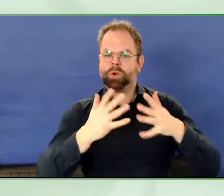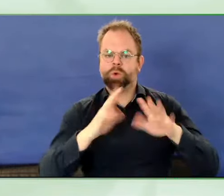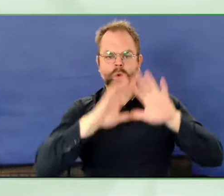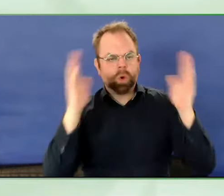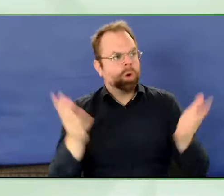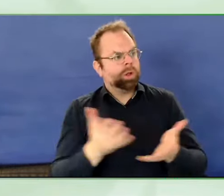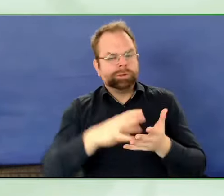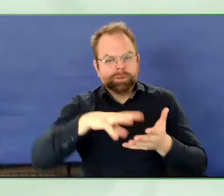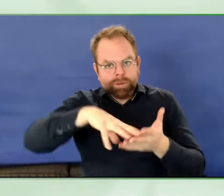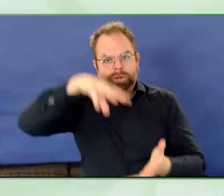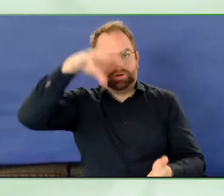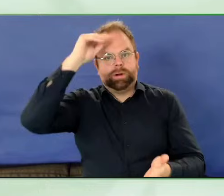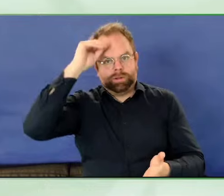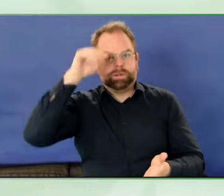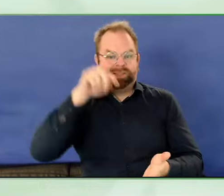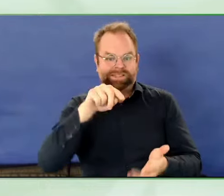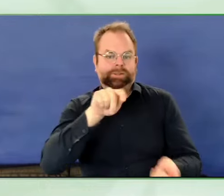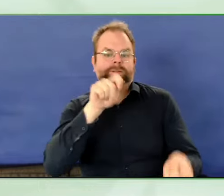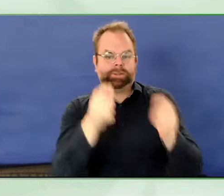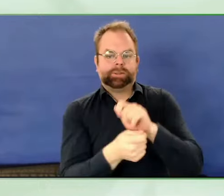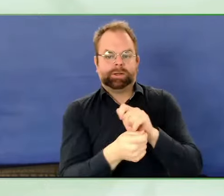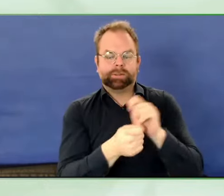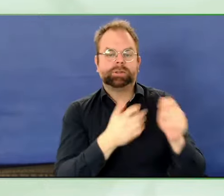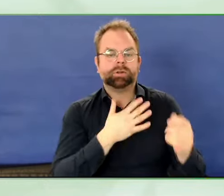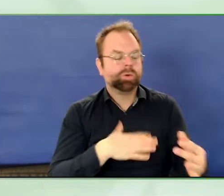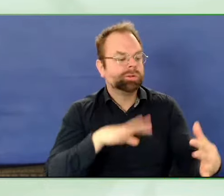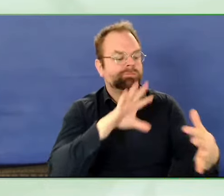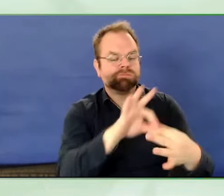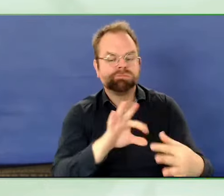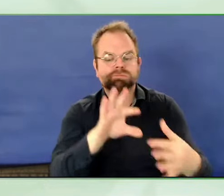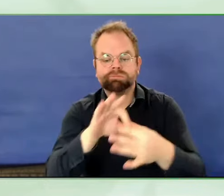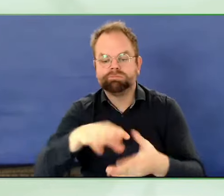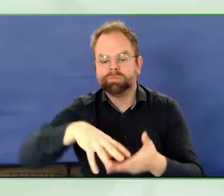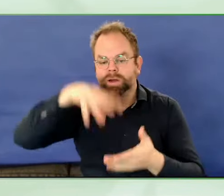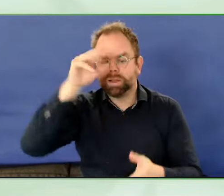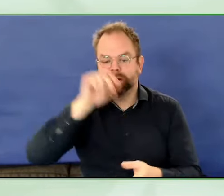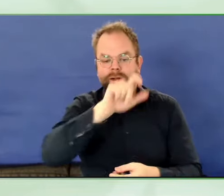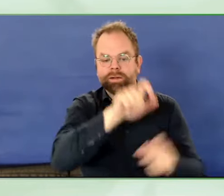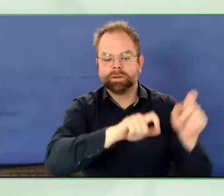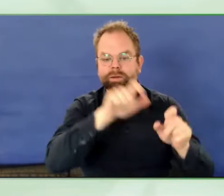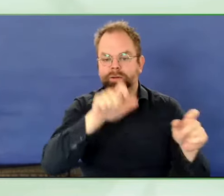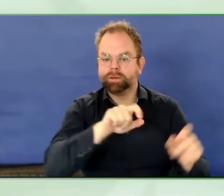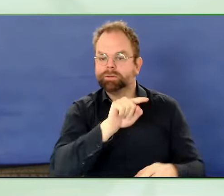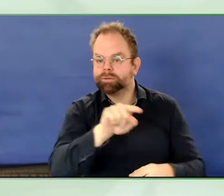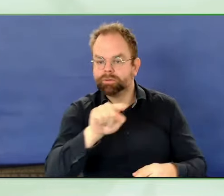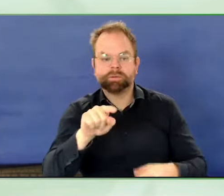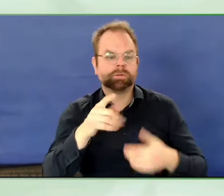I'm also proud to be here as a part of the team as vice chair of the global leadership